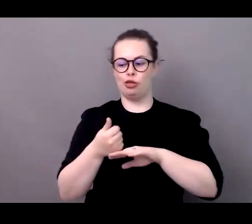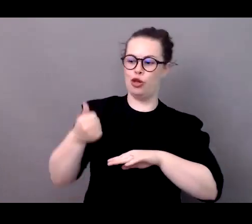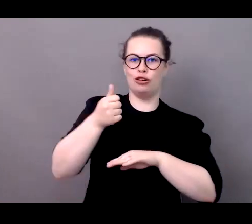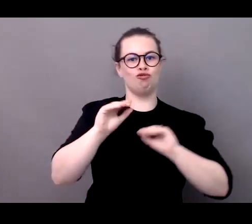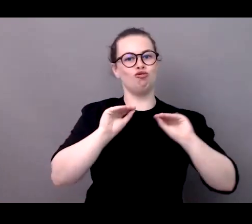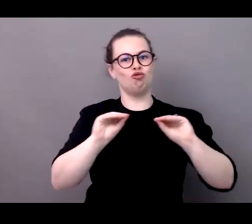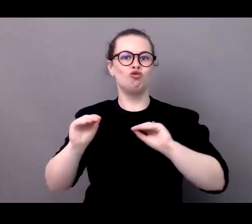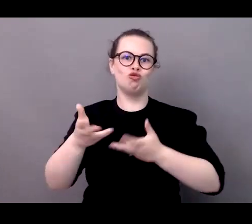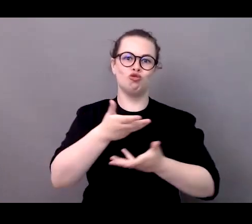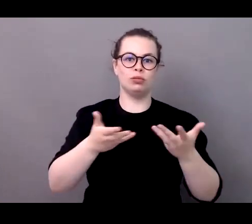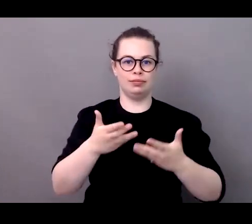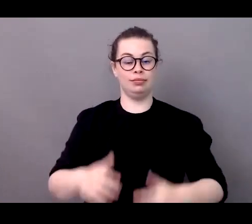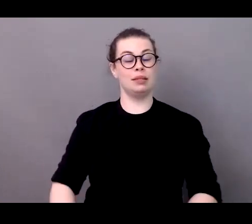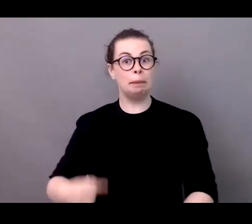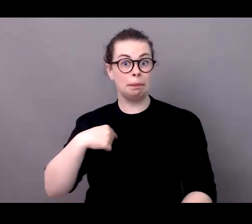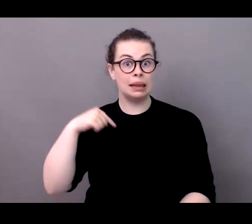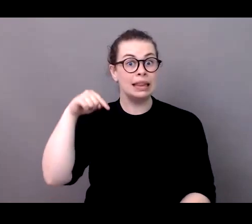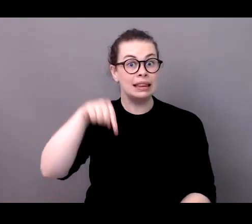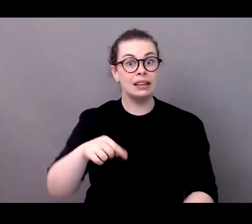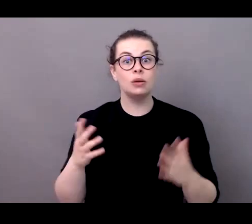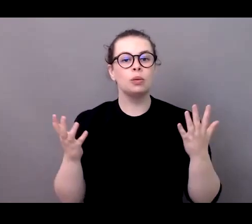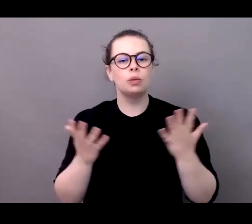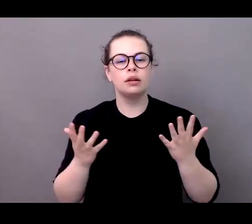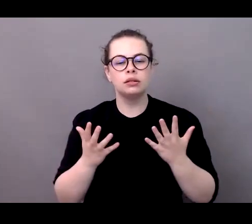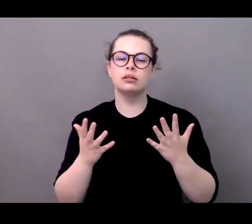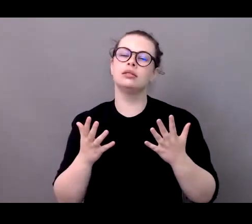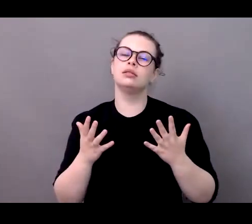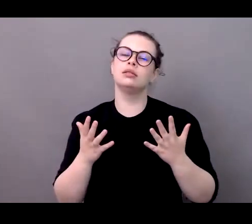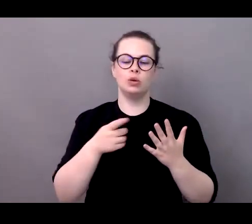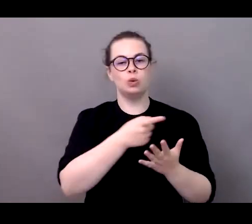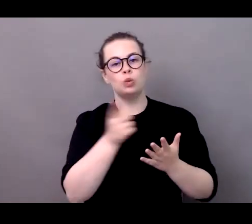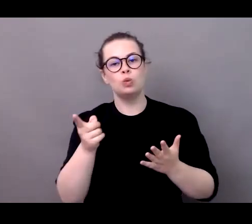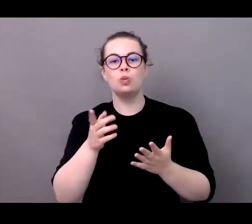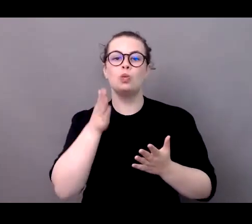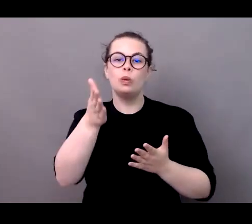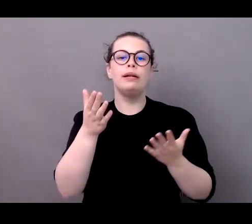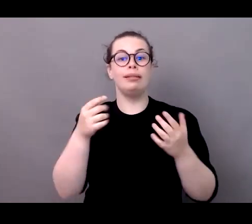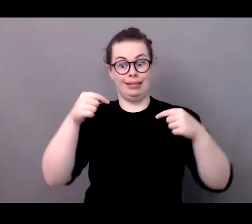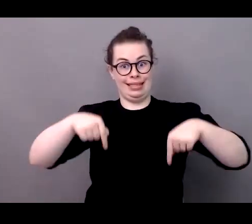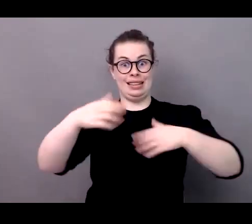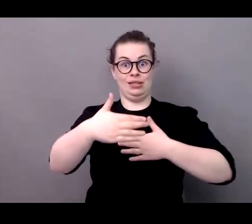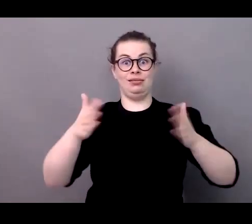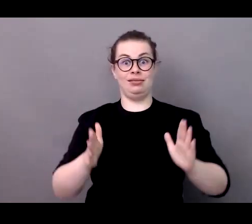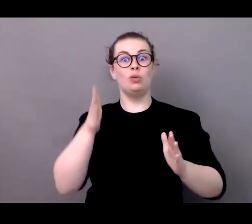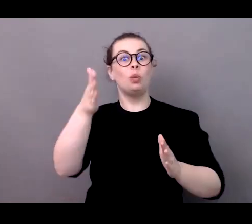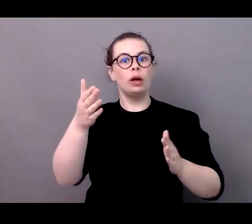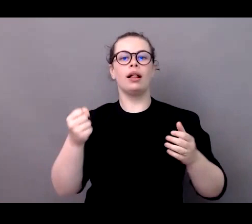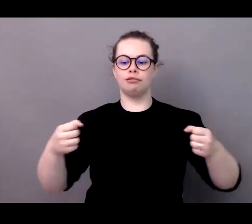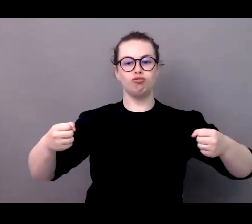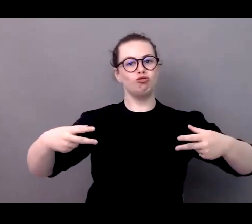room where I will be is the one where you will have access to the real time captioning and to